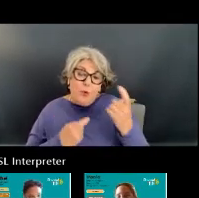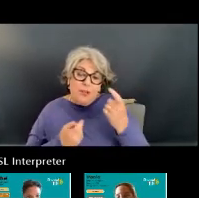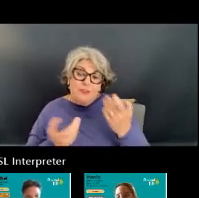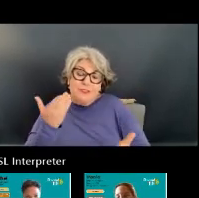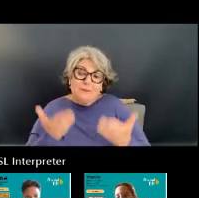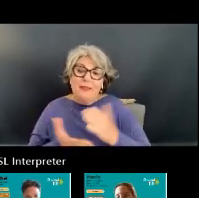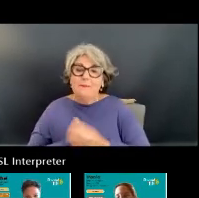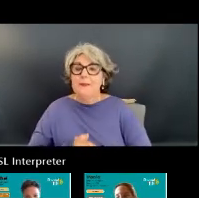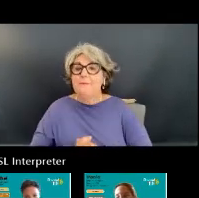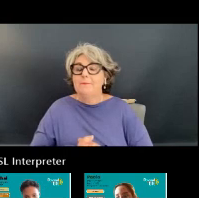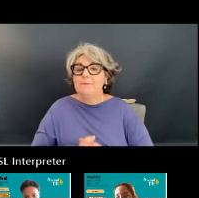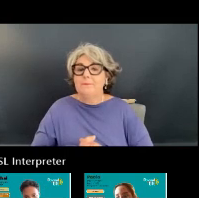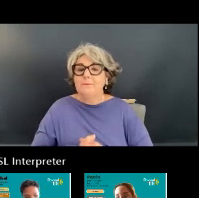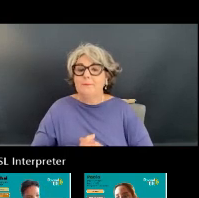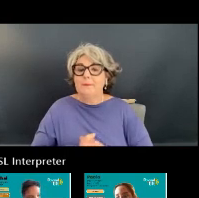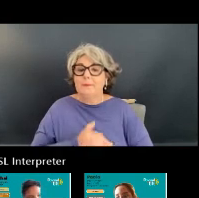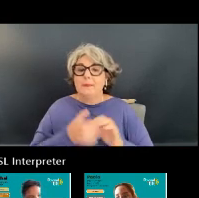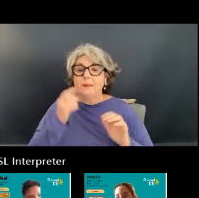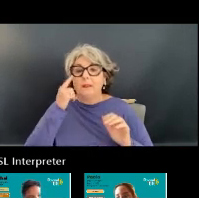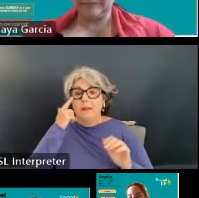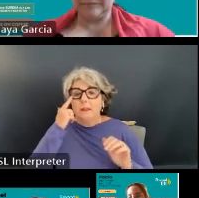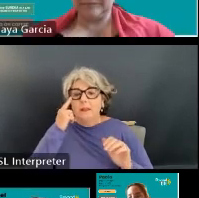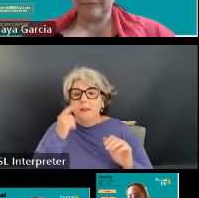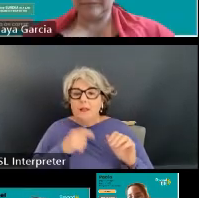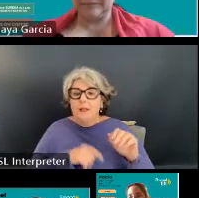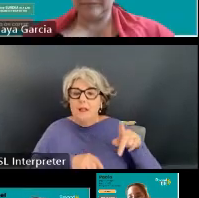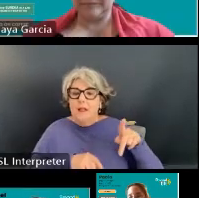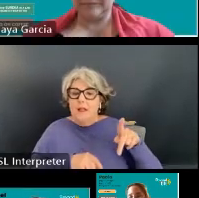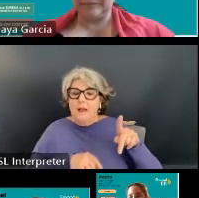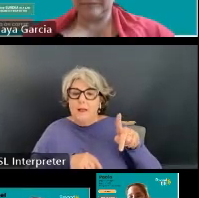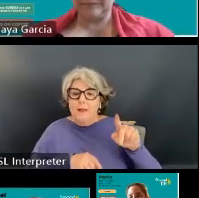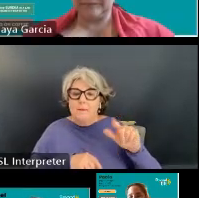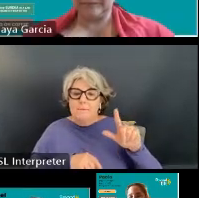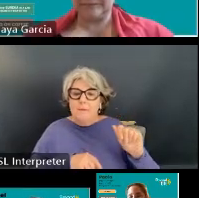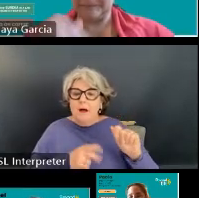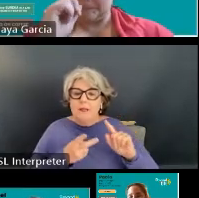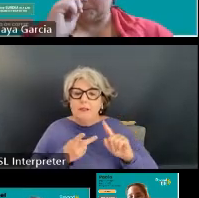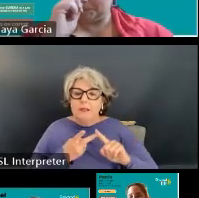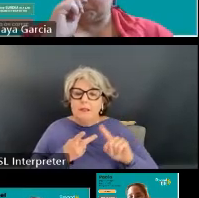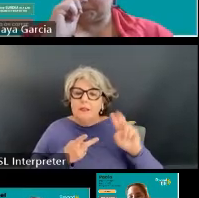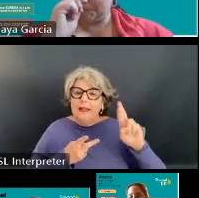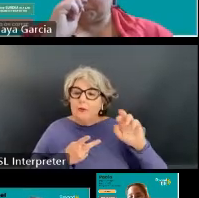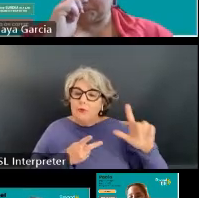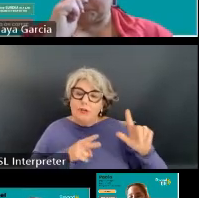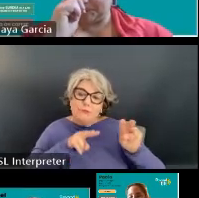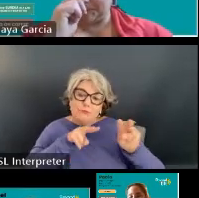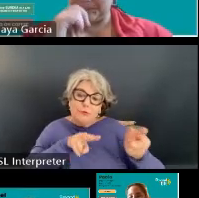Our room monitors, Paula and Rachel, have been tracking your questions in the chat to see if there's any common themes.